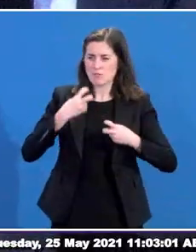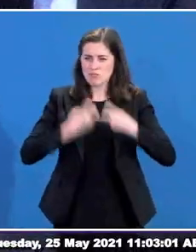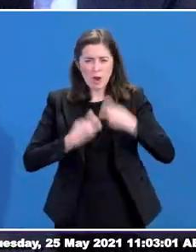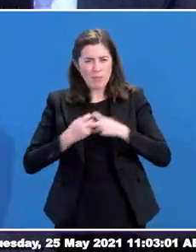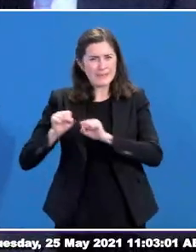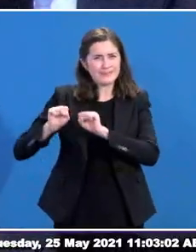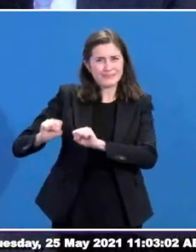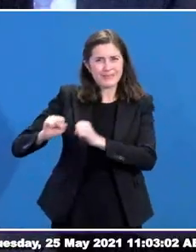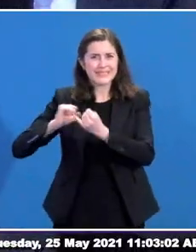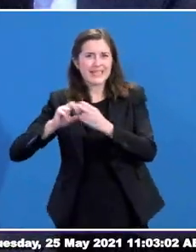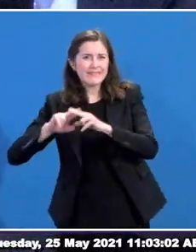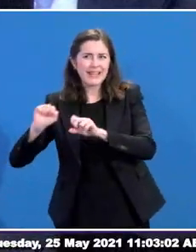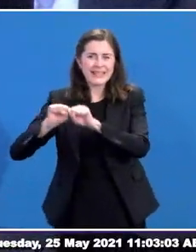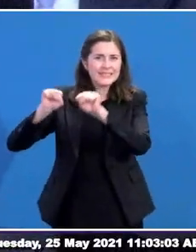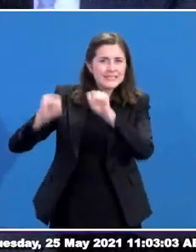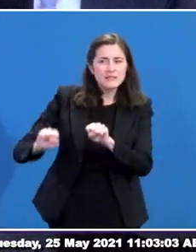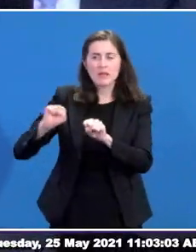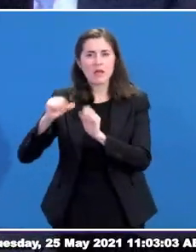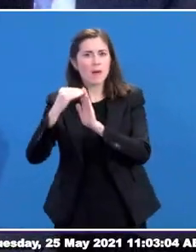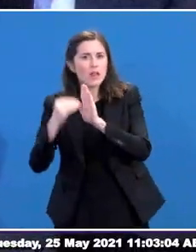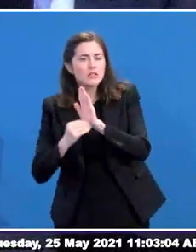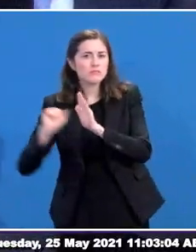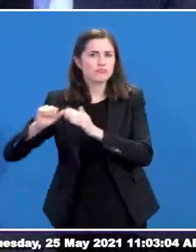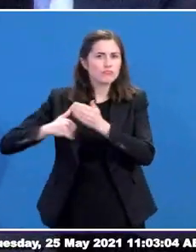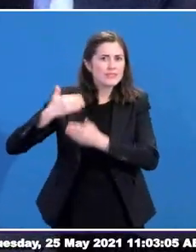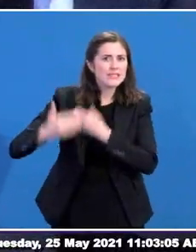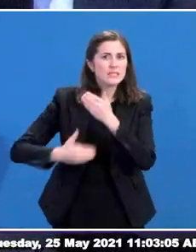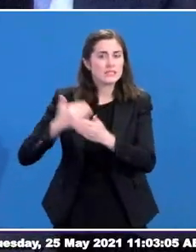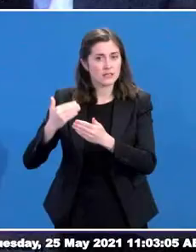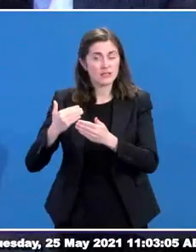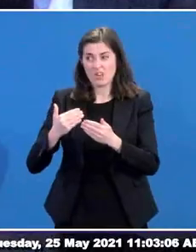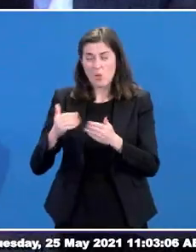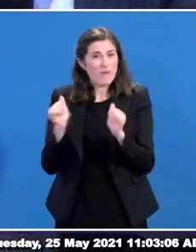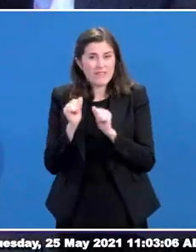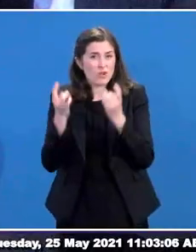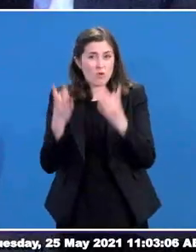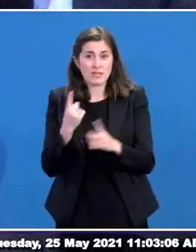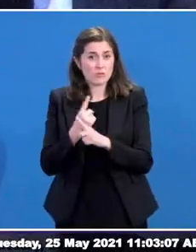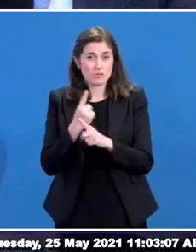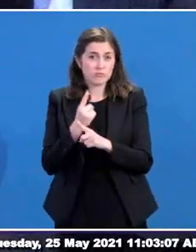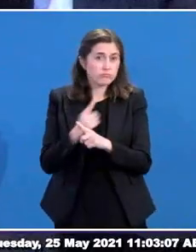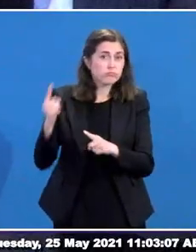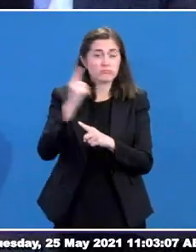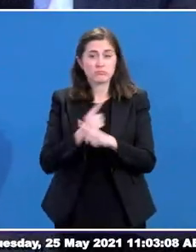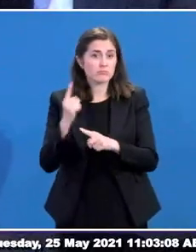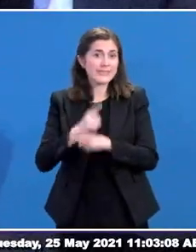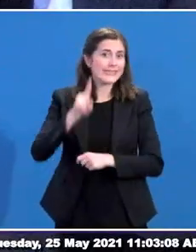through the issues that you've set out in some detail in the statement. We've touched on a lot of those over the course of yesterday and today.